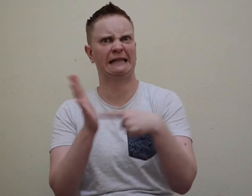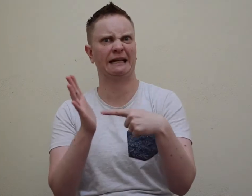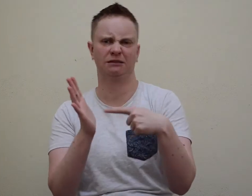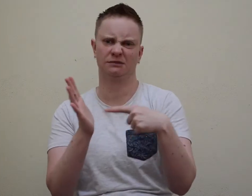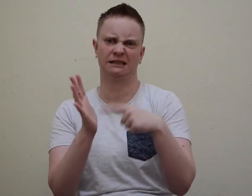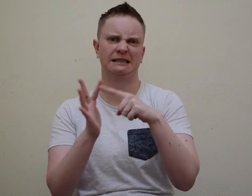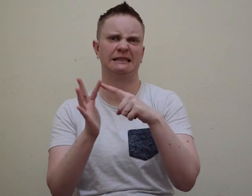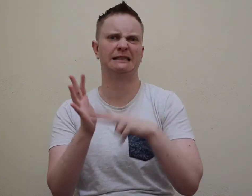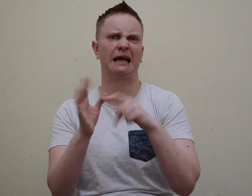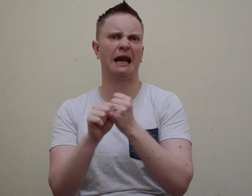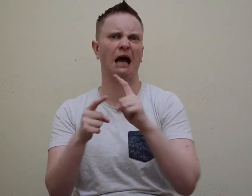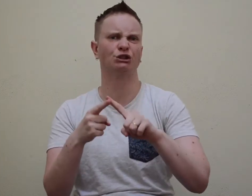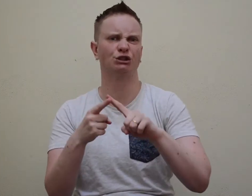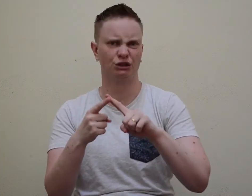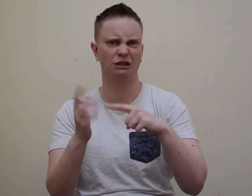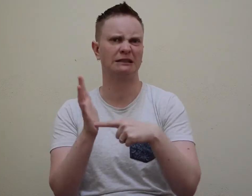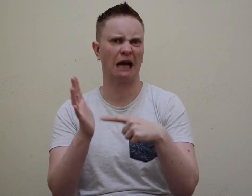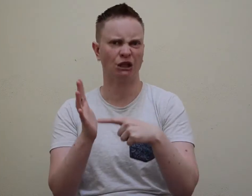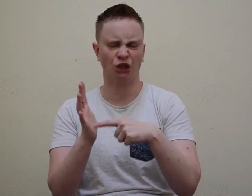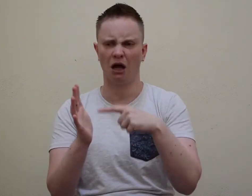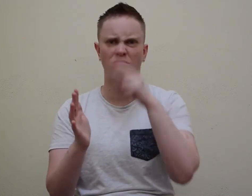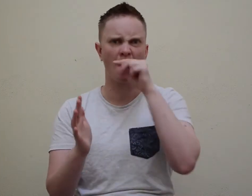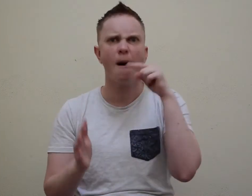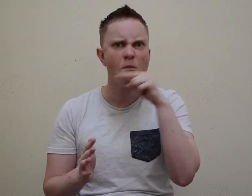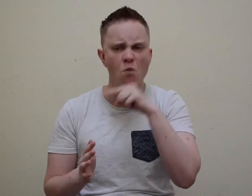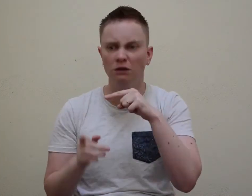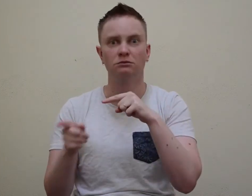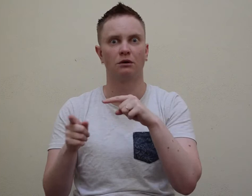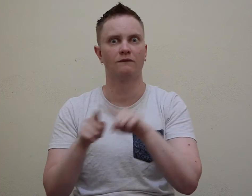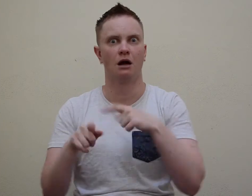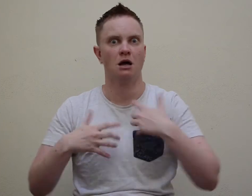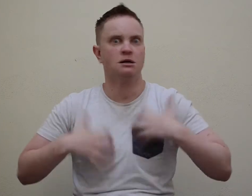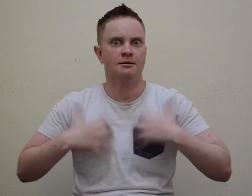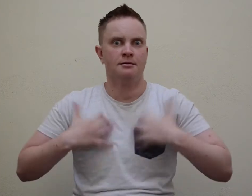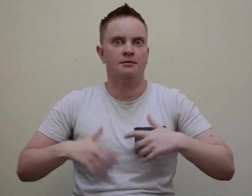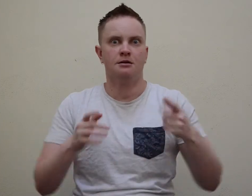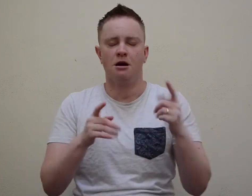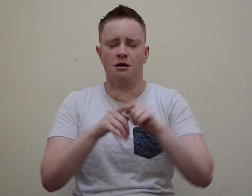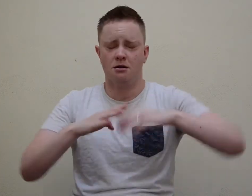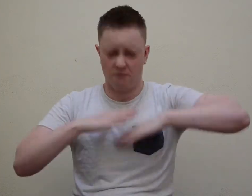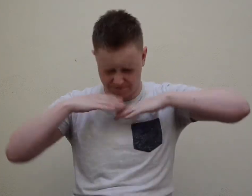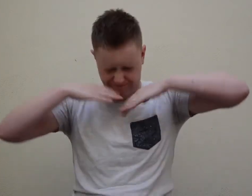And since, you know, as you know teenage boys, they just get like super excited